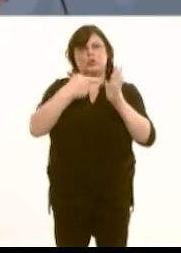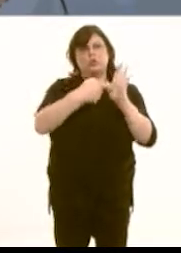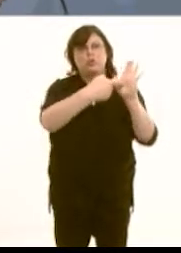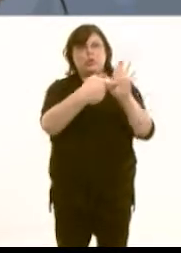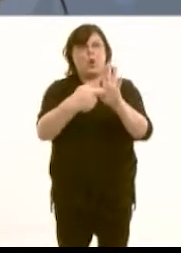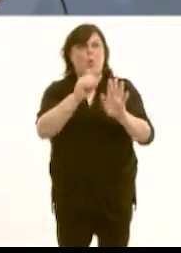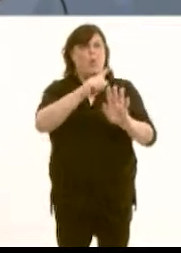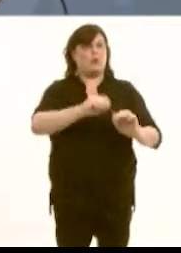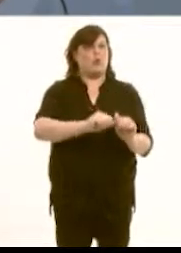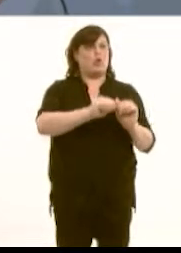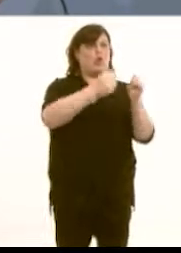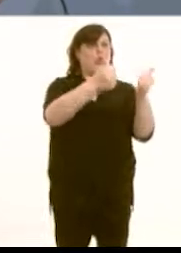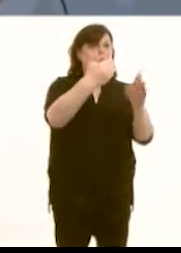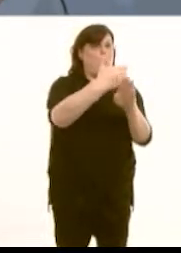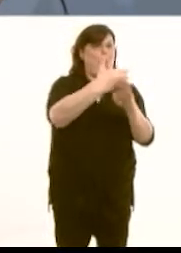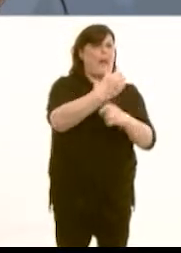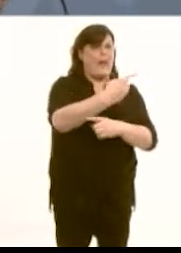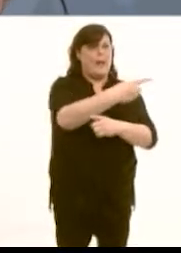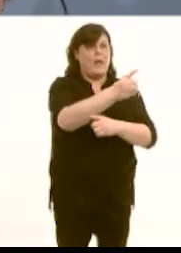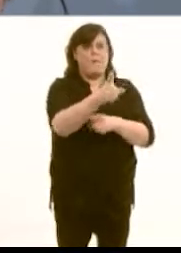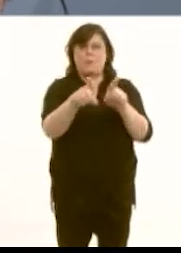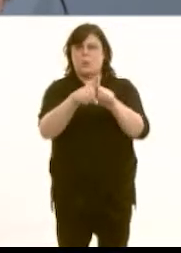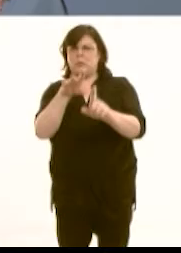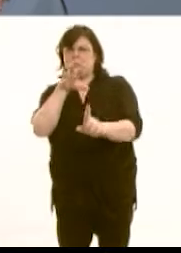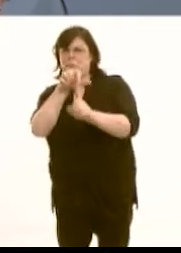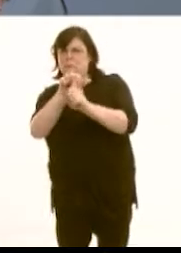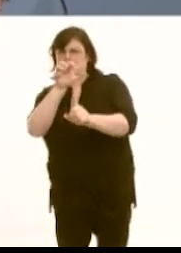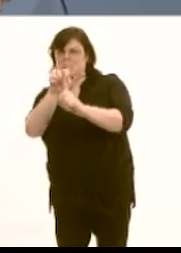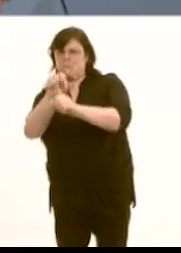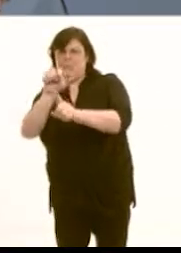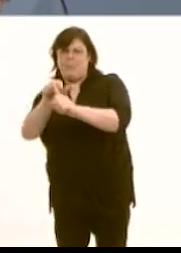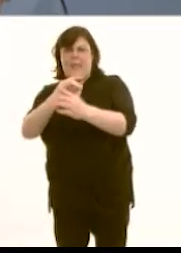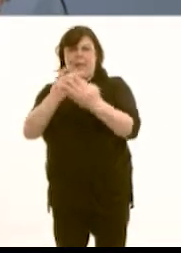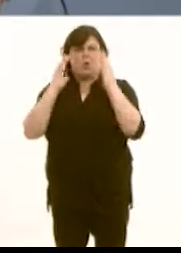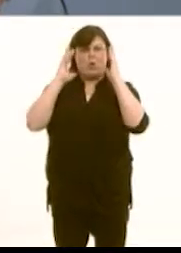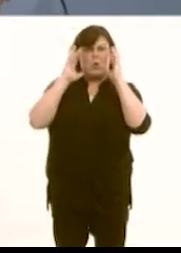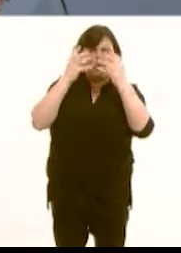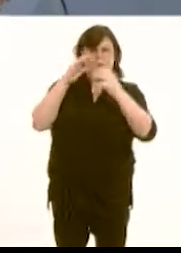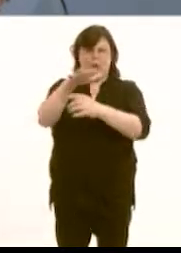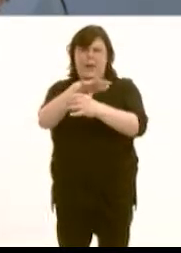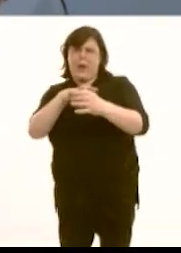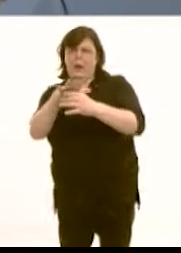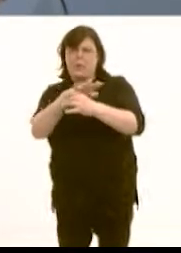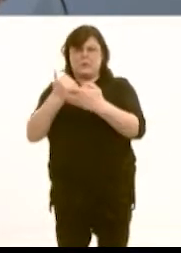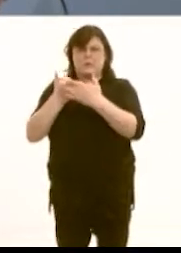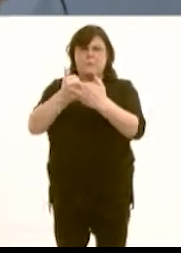of our NHS, but also identify the areas of concern that need support, and put the packages